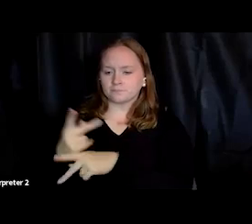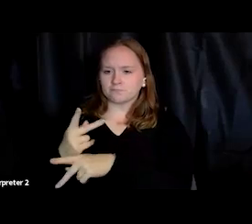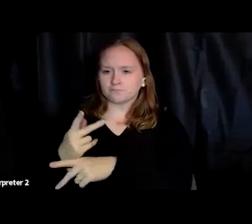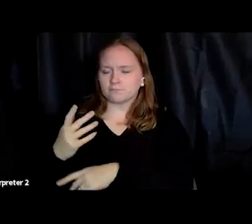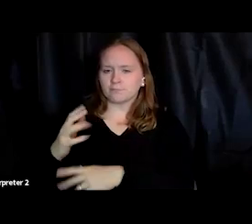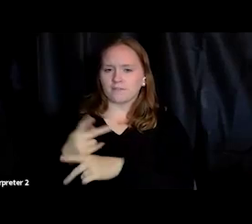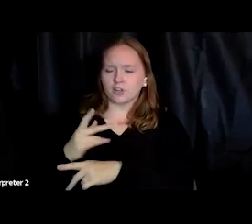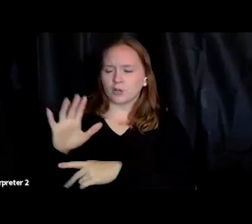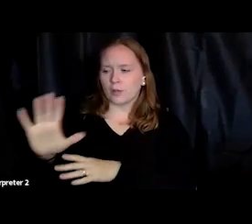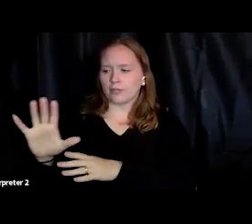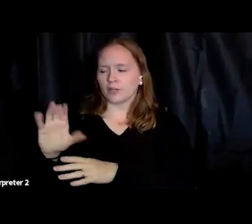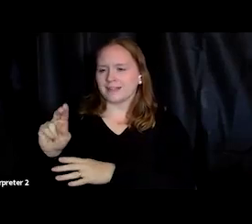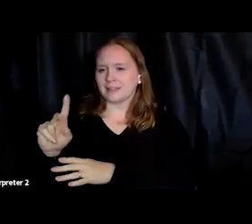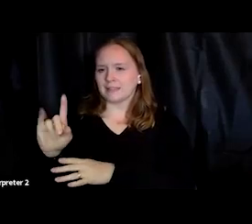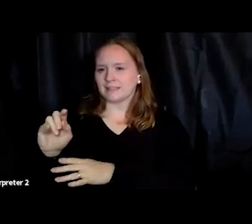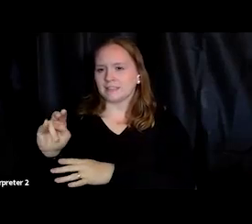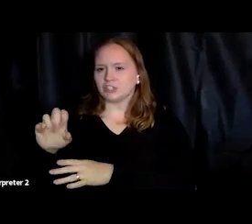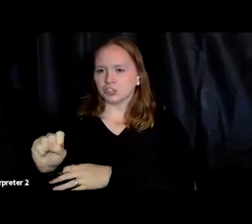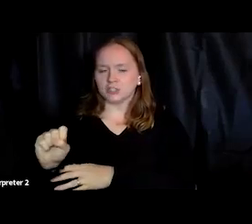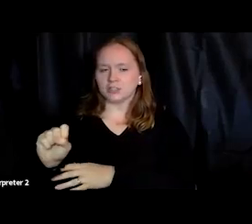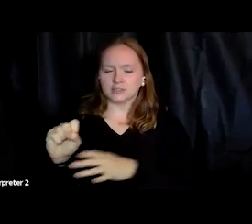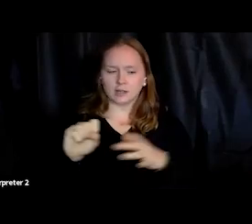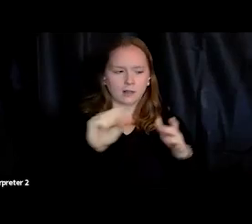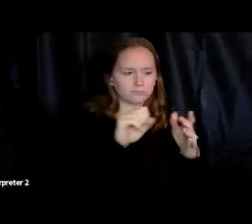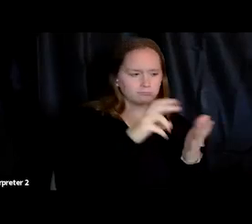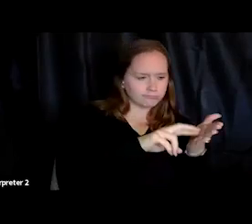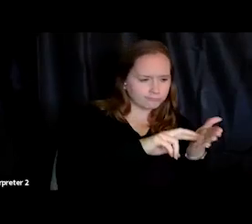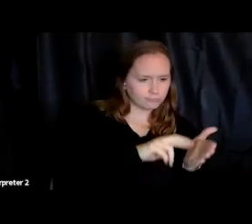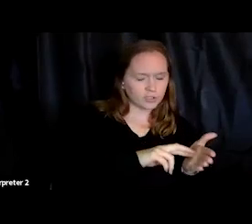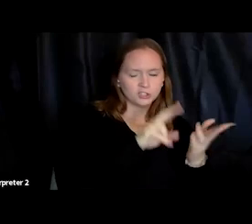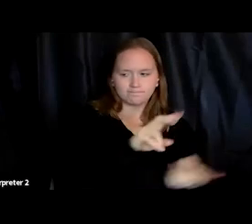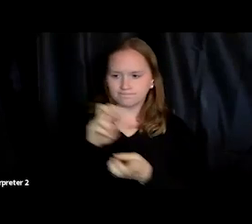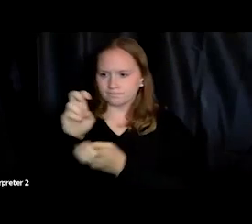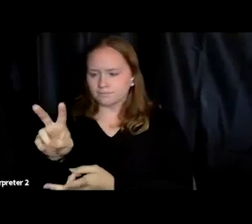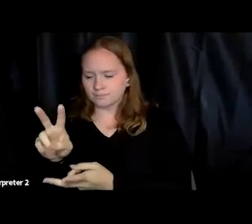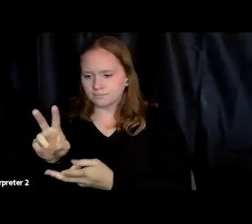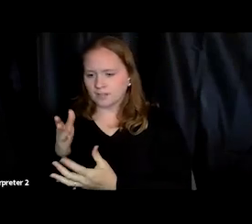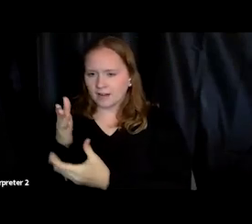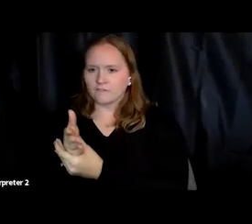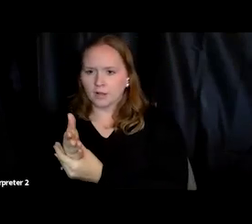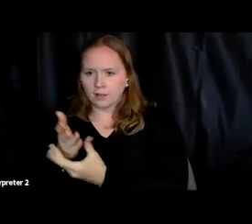and I put it in their case file and I refer back to them often. When their medical records come in,